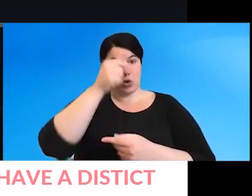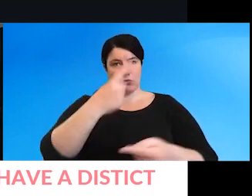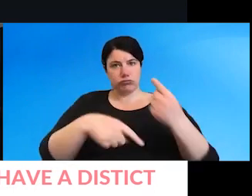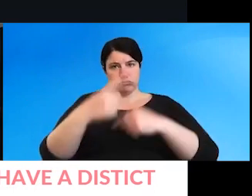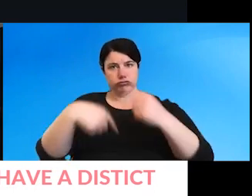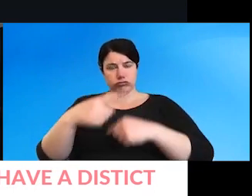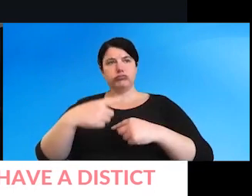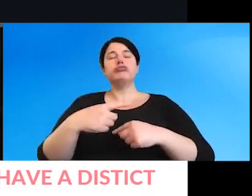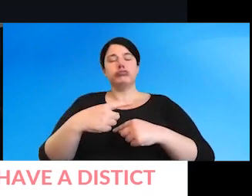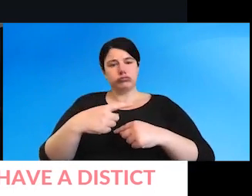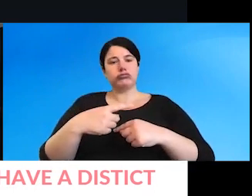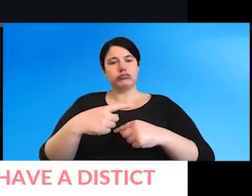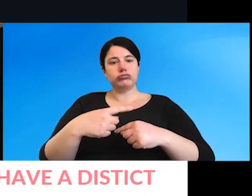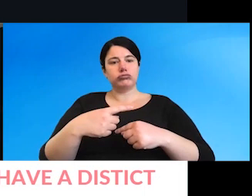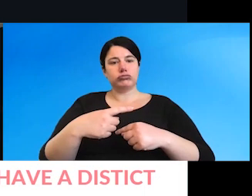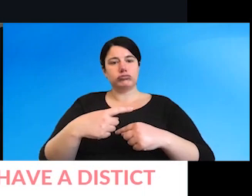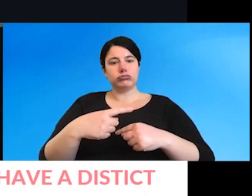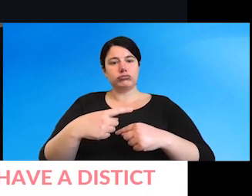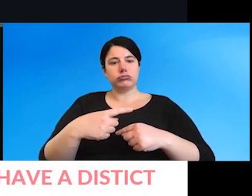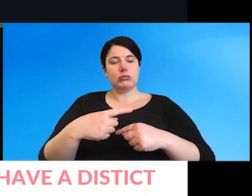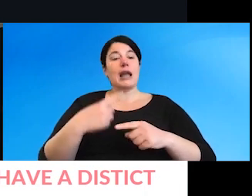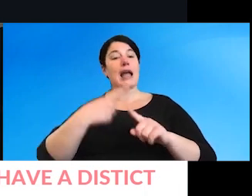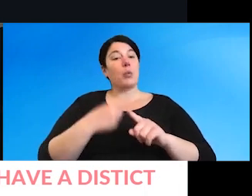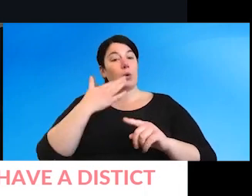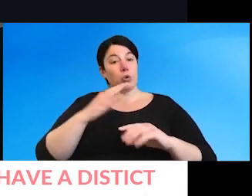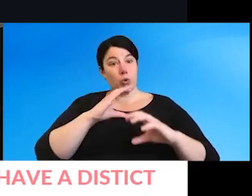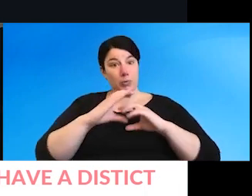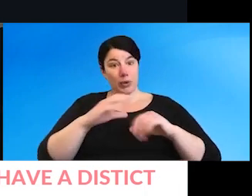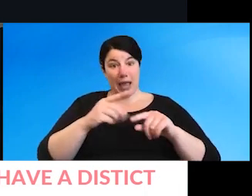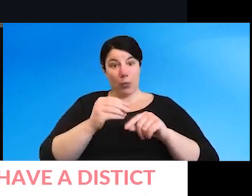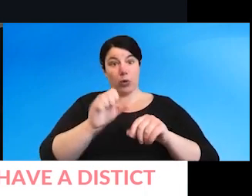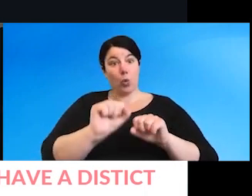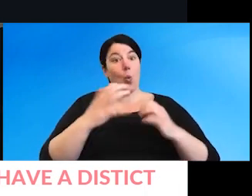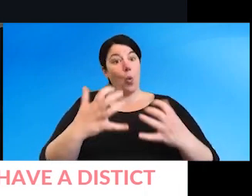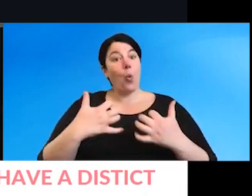they want - they want to - when you communicate with them - they want -